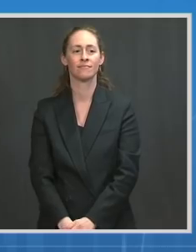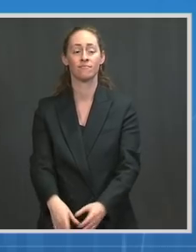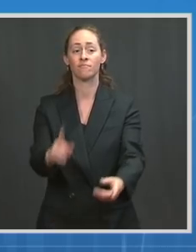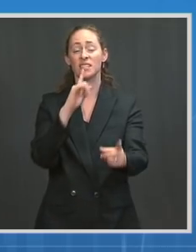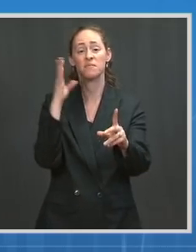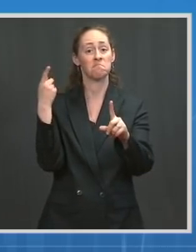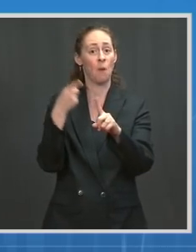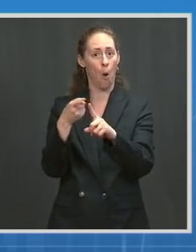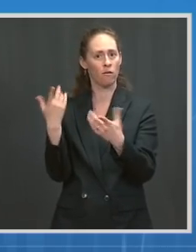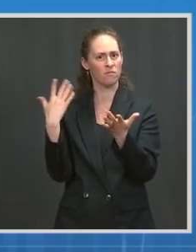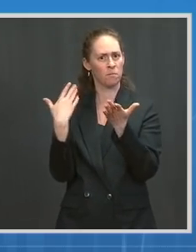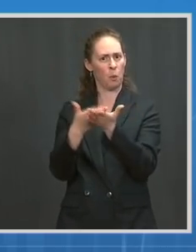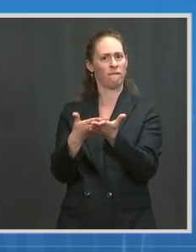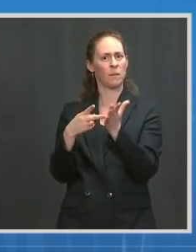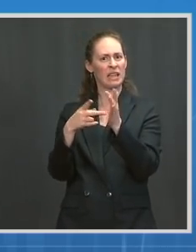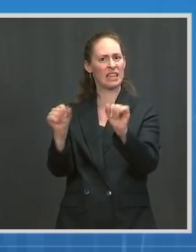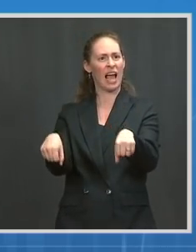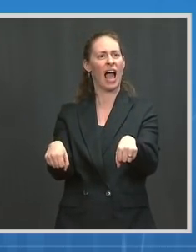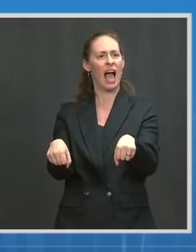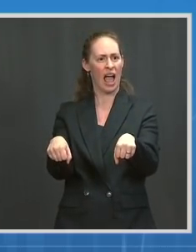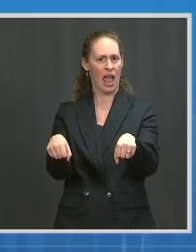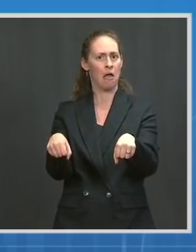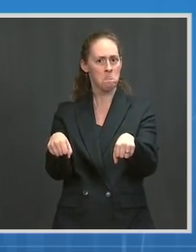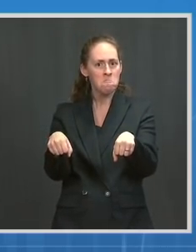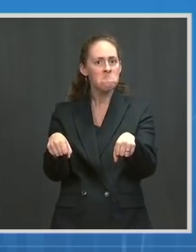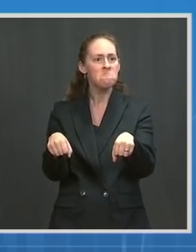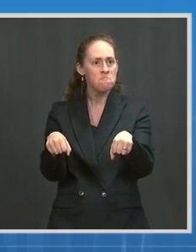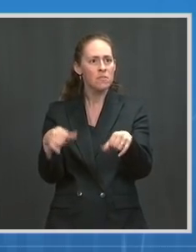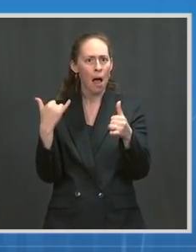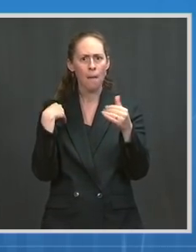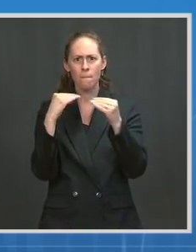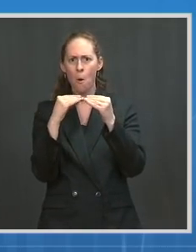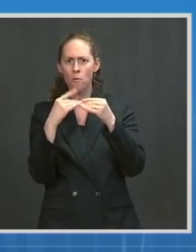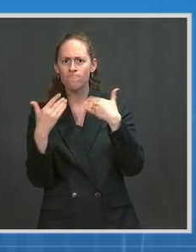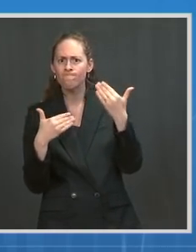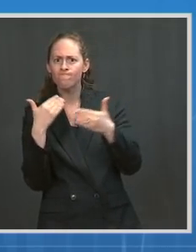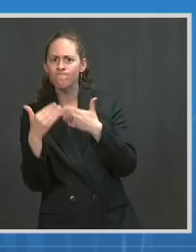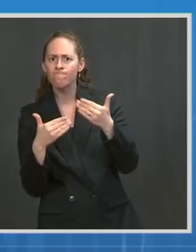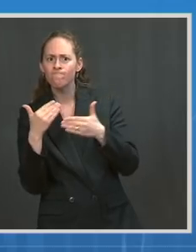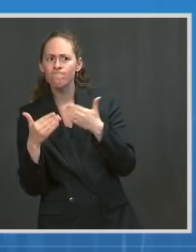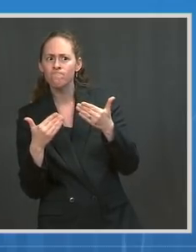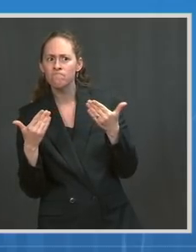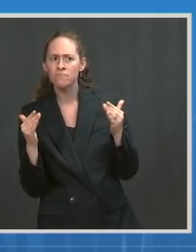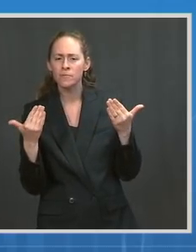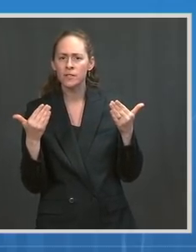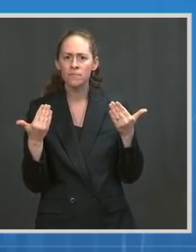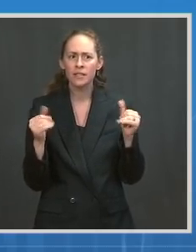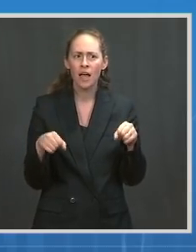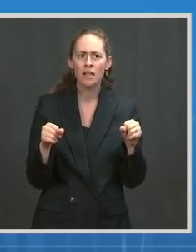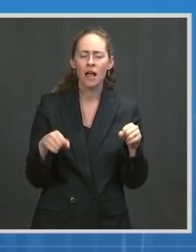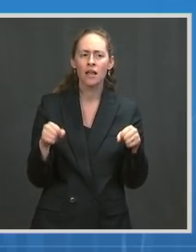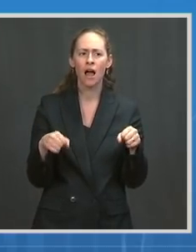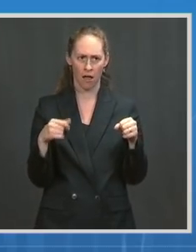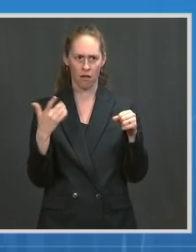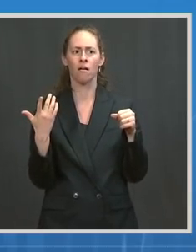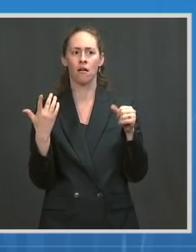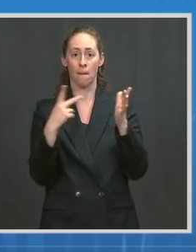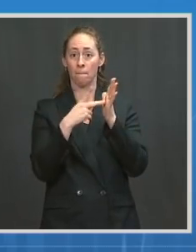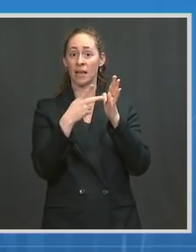that we will be aggressively pursuing as we get into the development of human trials. So I'll stop there and back to you, Andy.